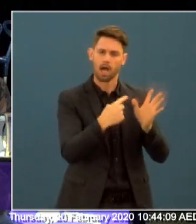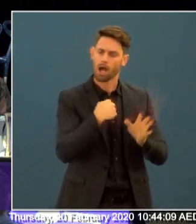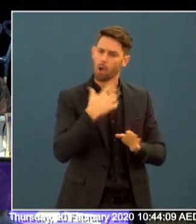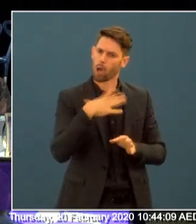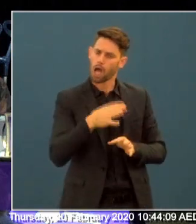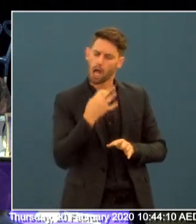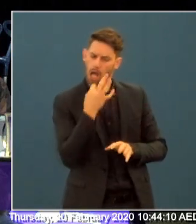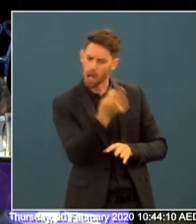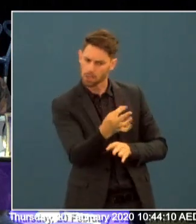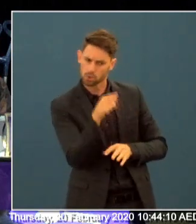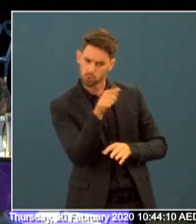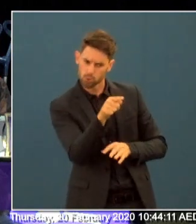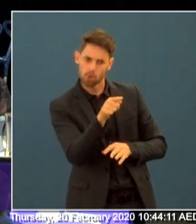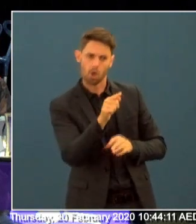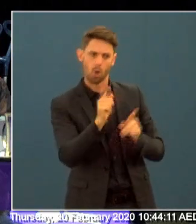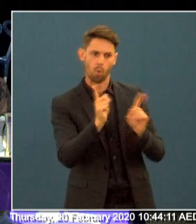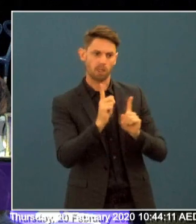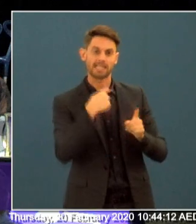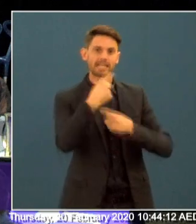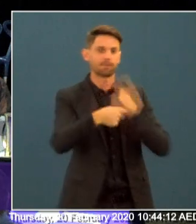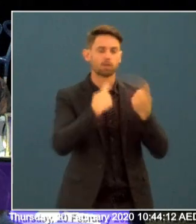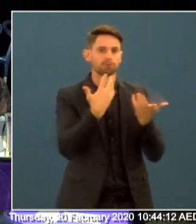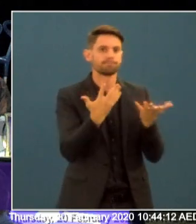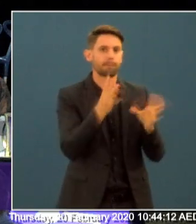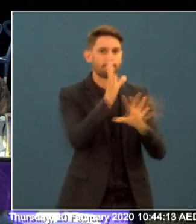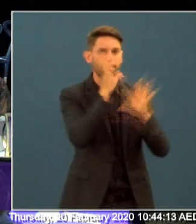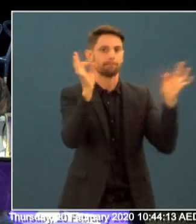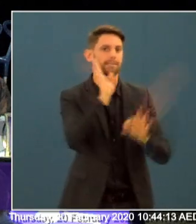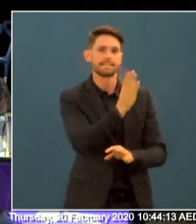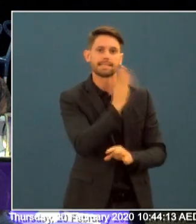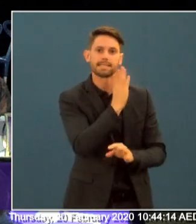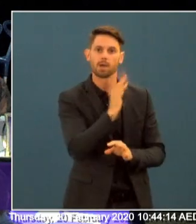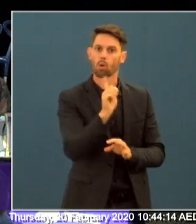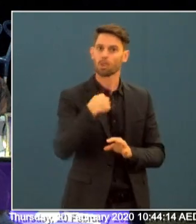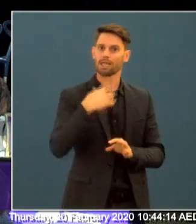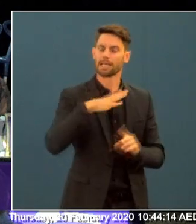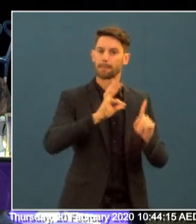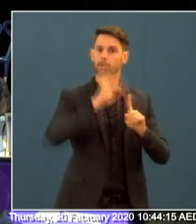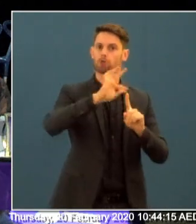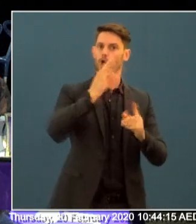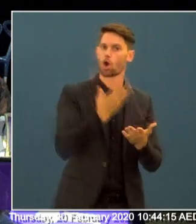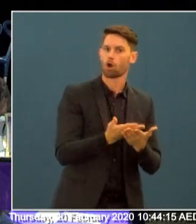that we don't know because of the deficiencies of data? What information would we have